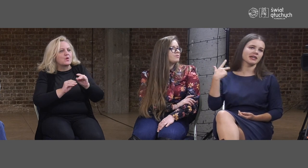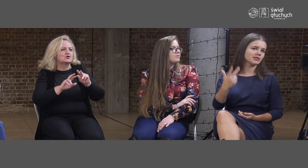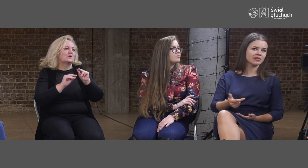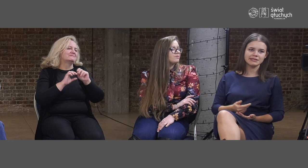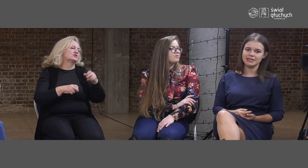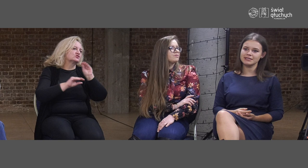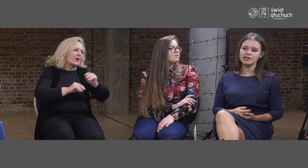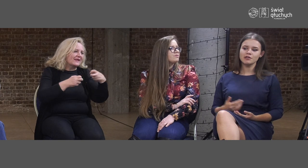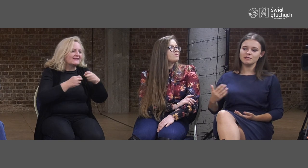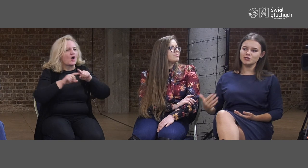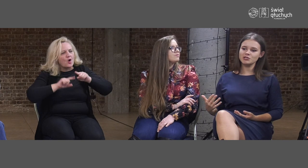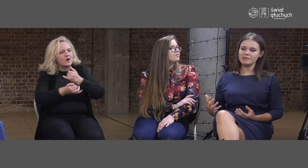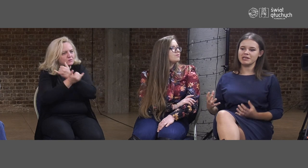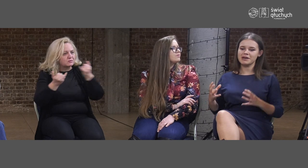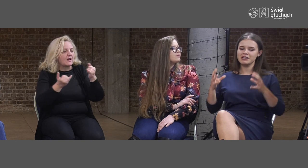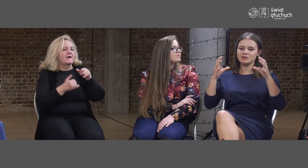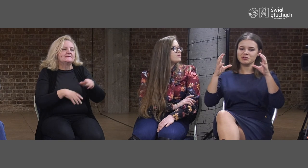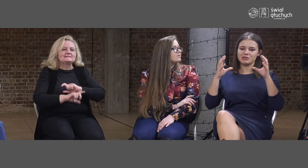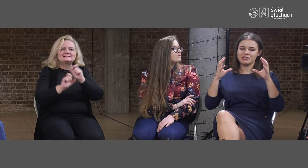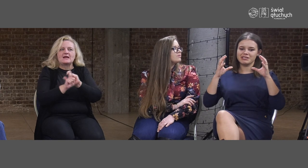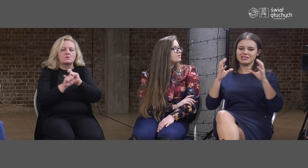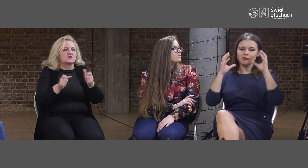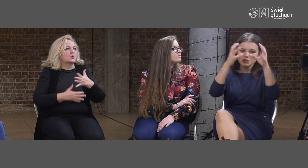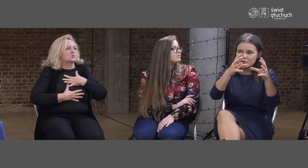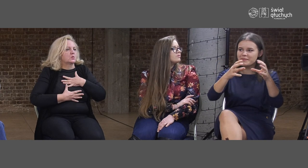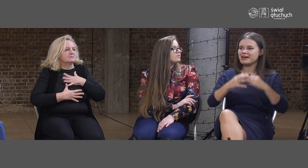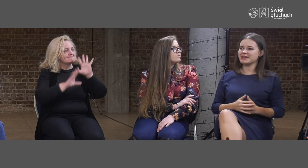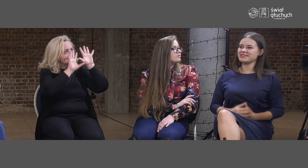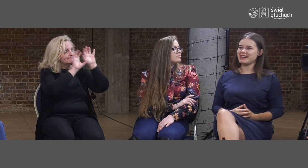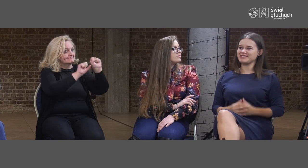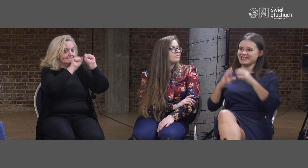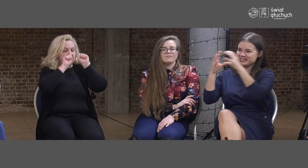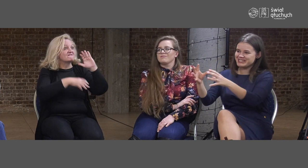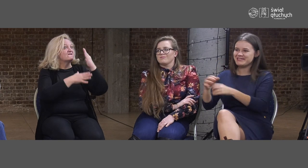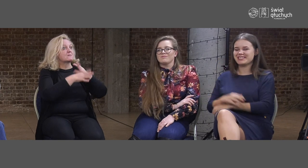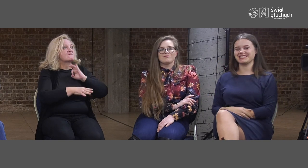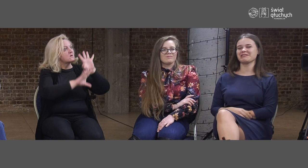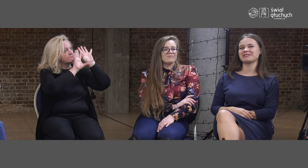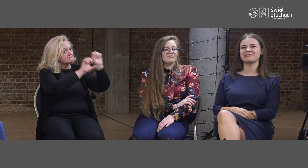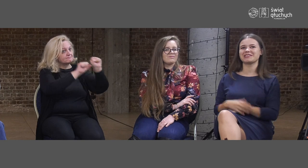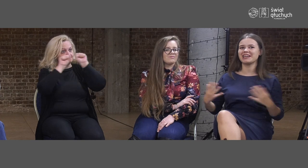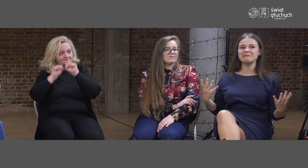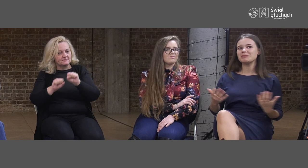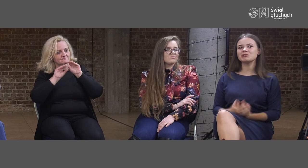some organisations, it still needs to be probably take and cuss to the employer's head, or just to the employee.